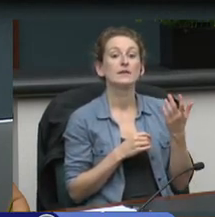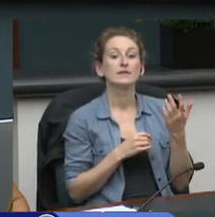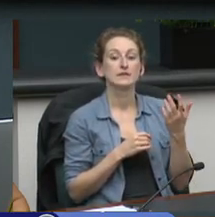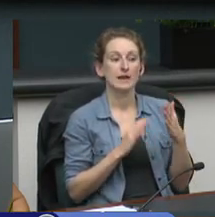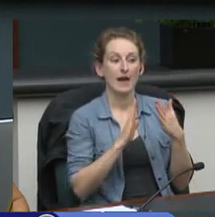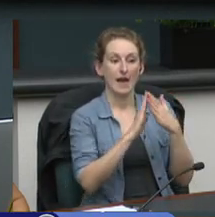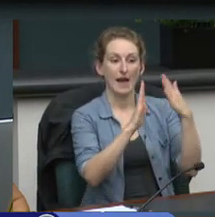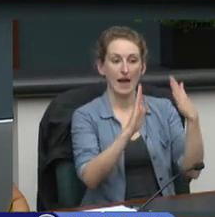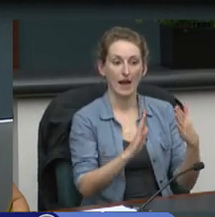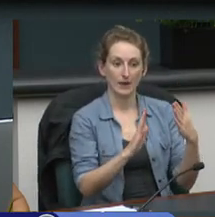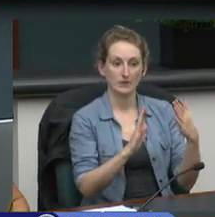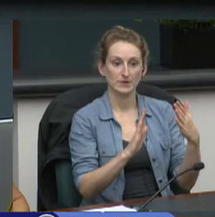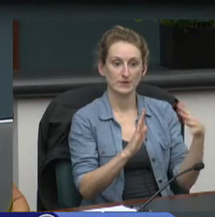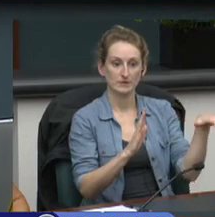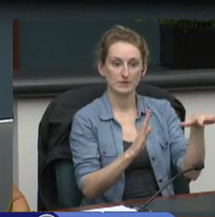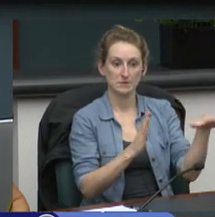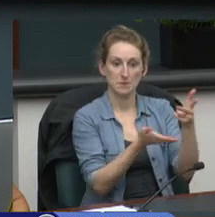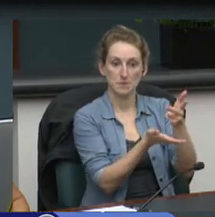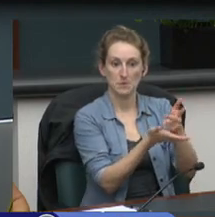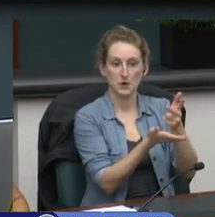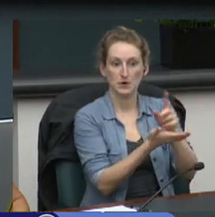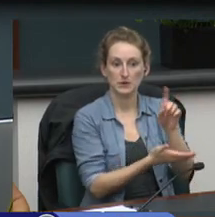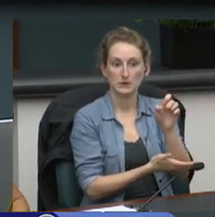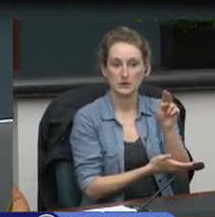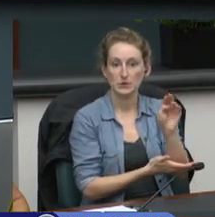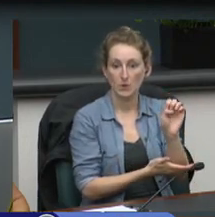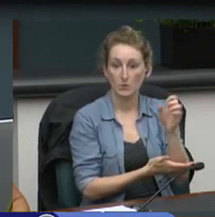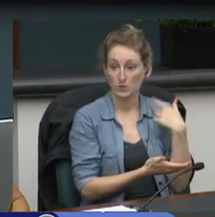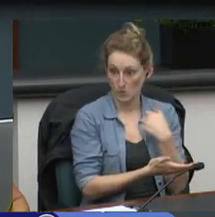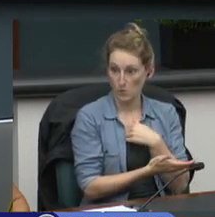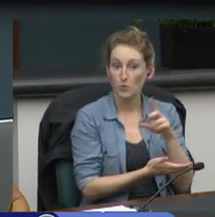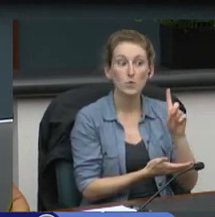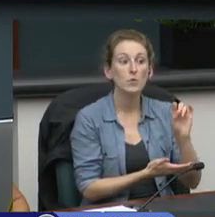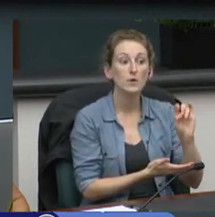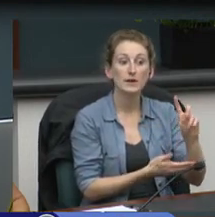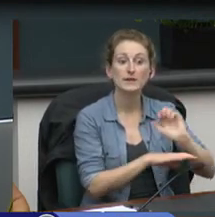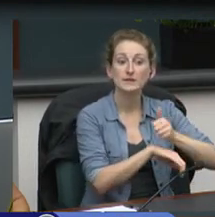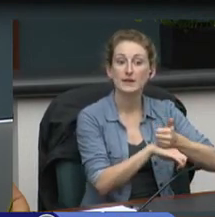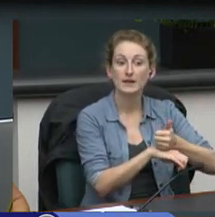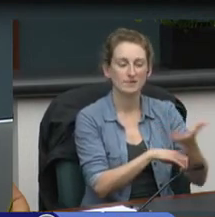dozen of them since 1992 and we did them at first in reaction to students wanting